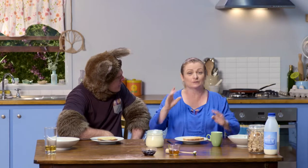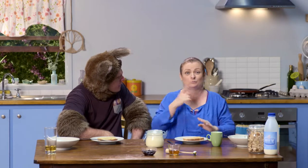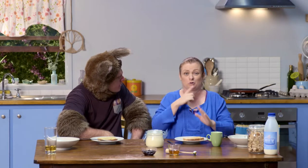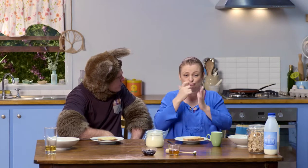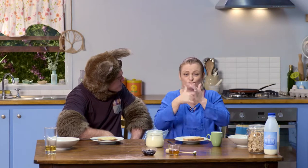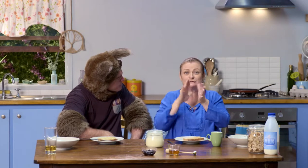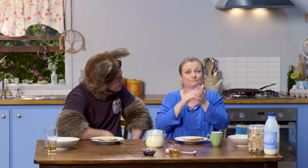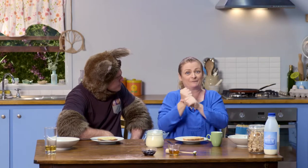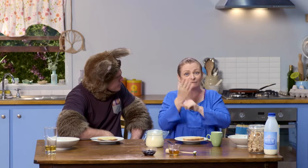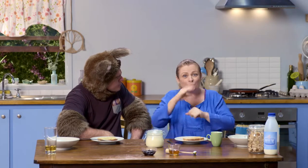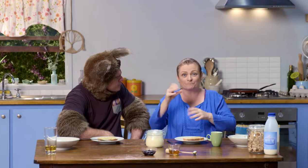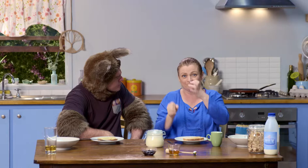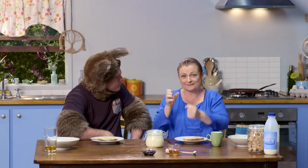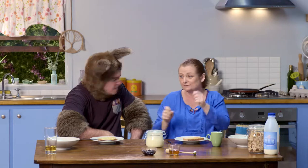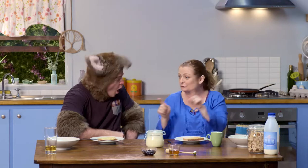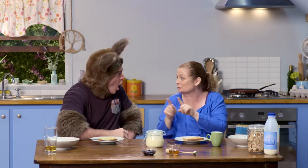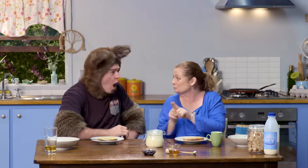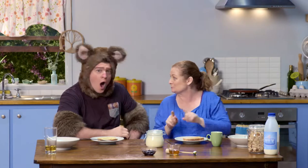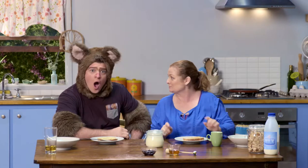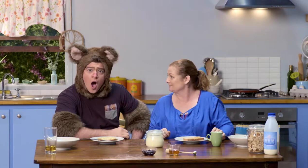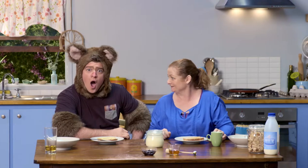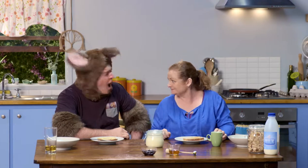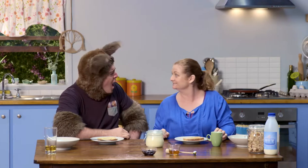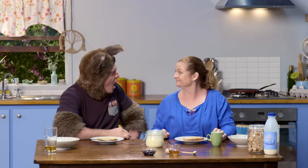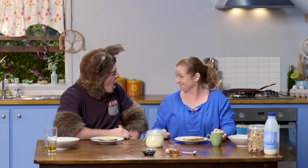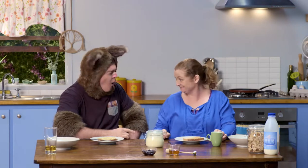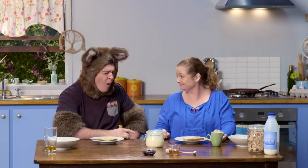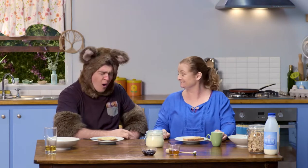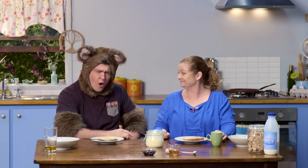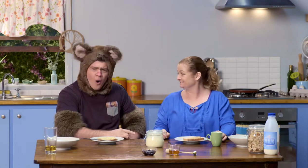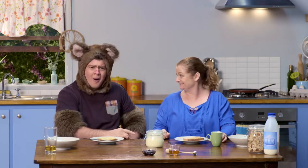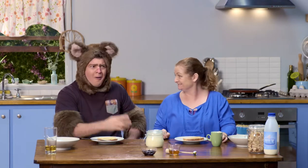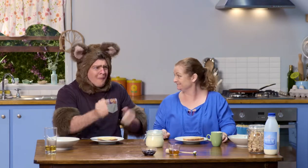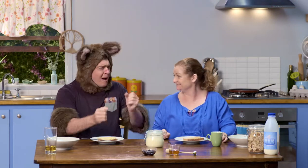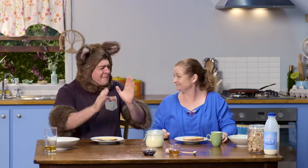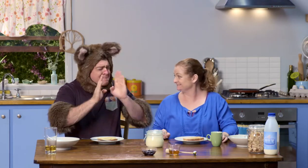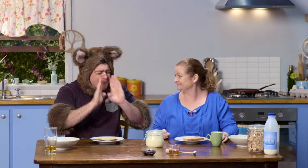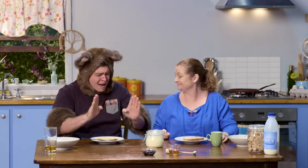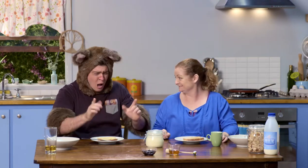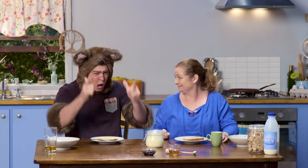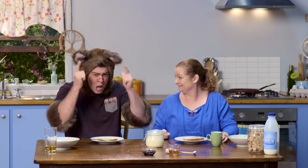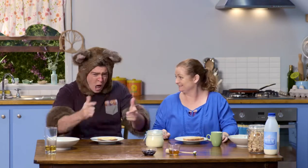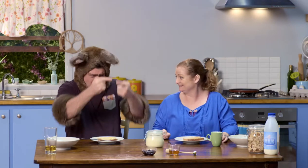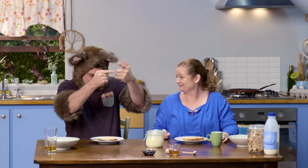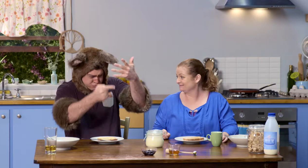milk is amazing because cream is also made from milk. Milk is amazing!